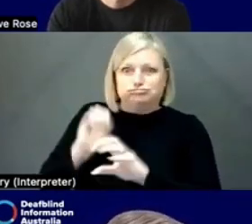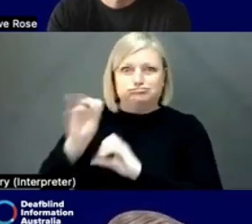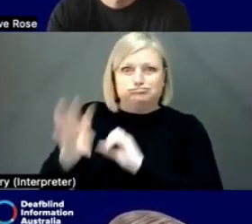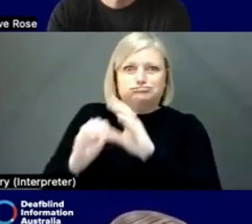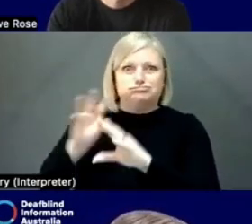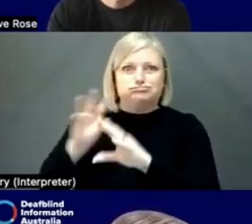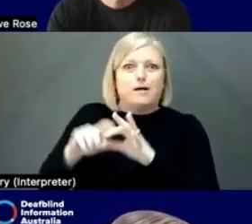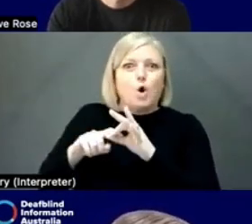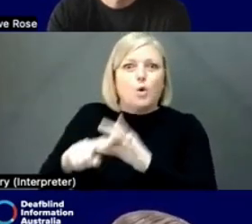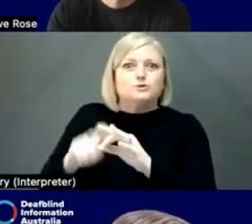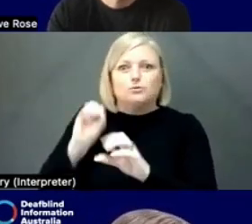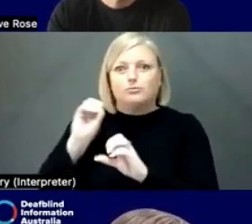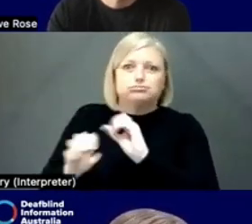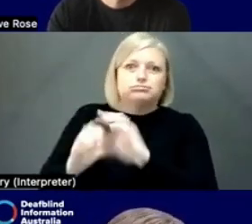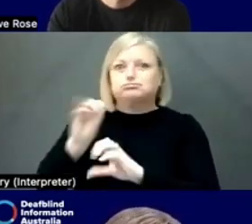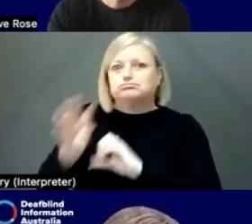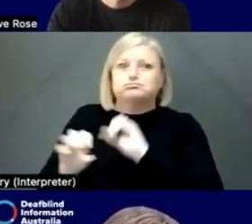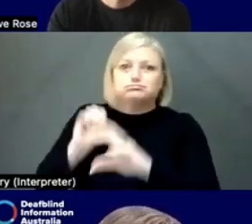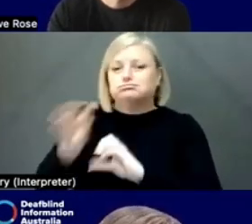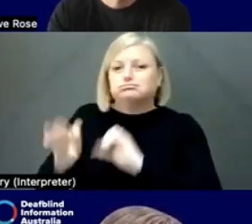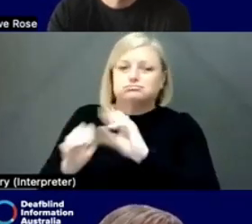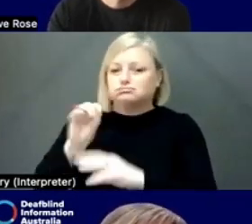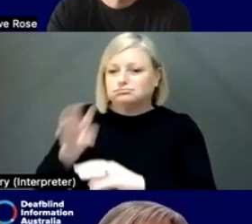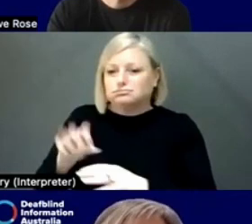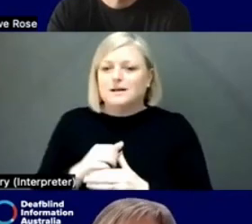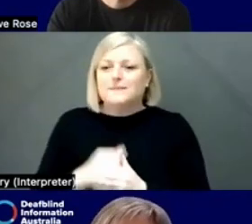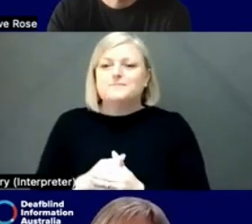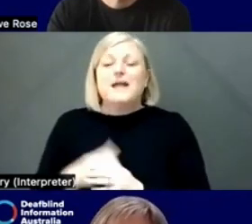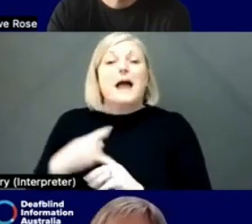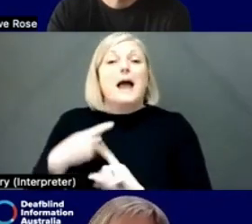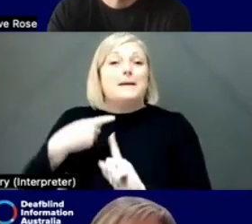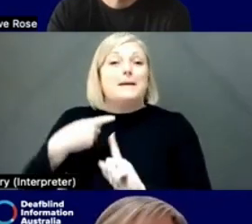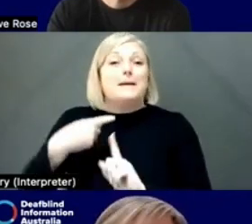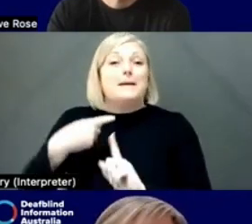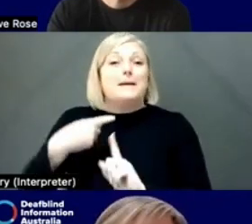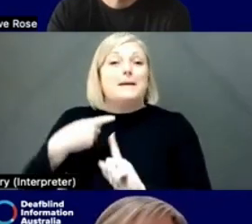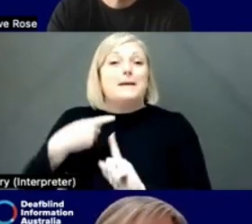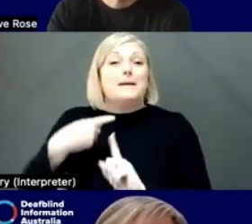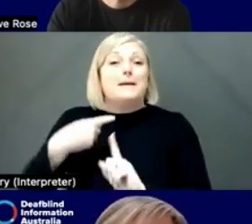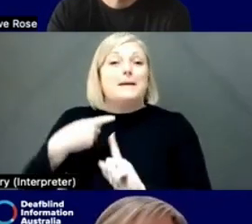some really positive comments, saying that people are going to use this in their next session